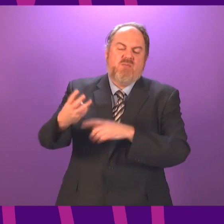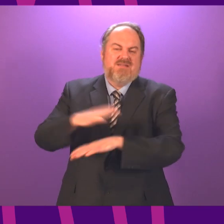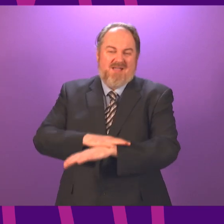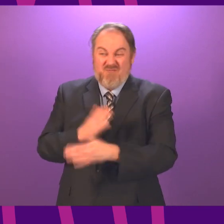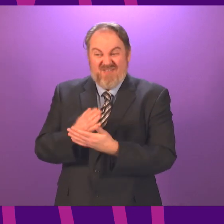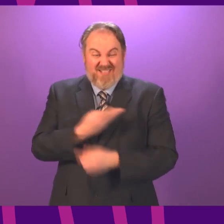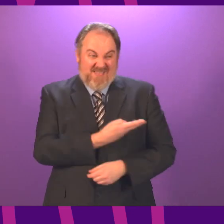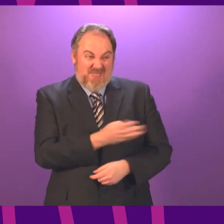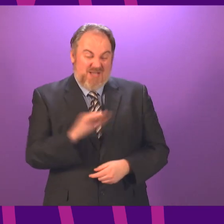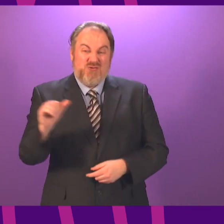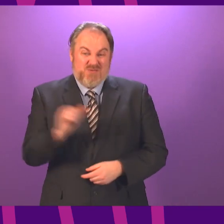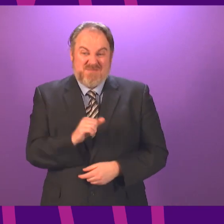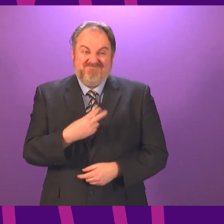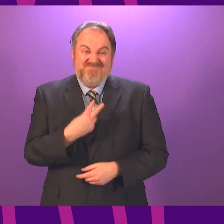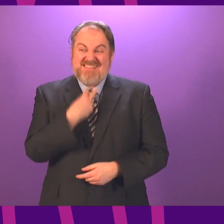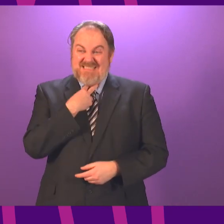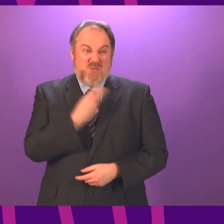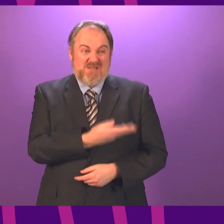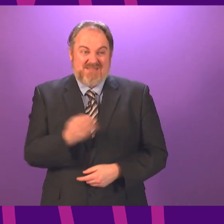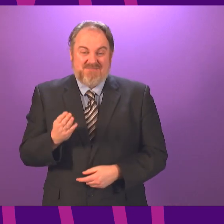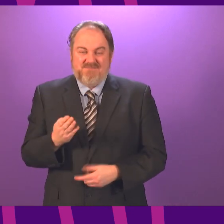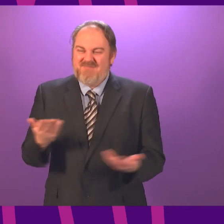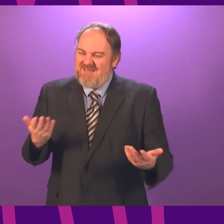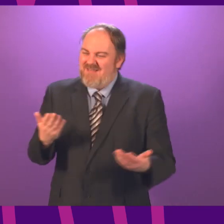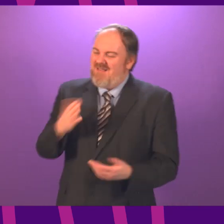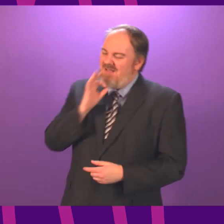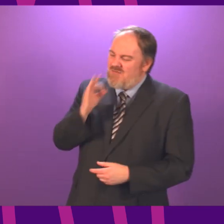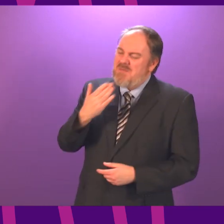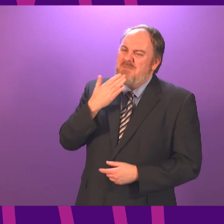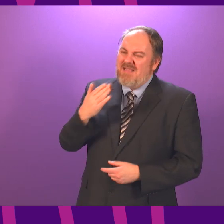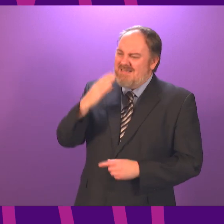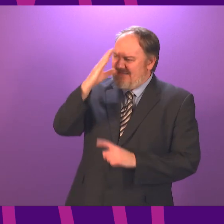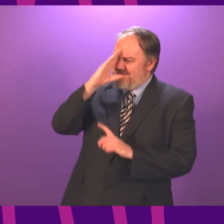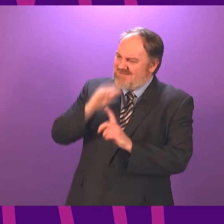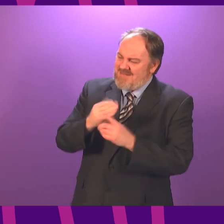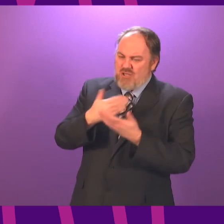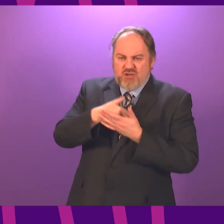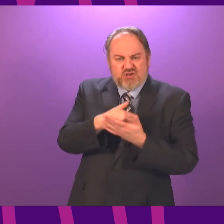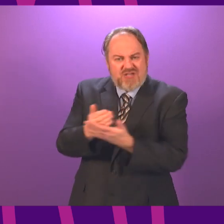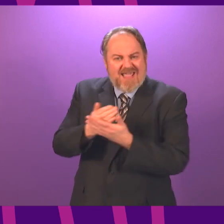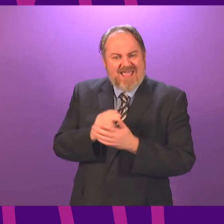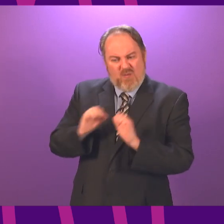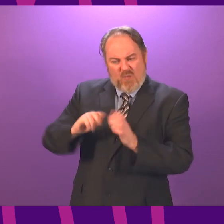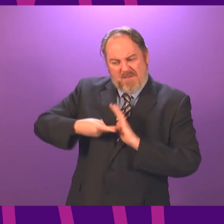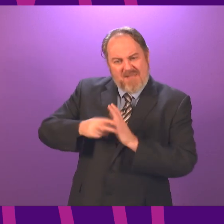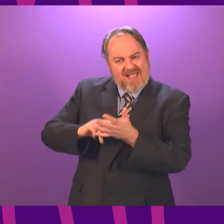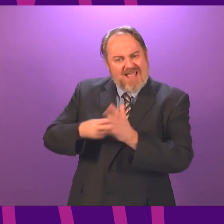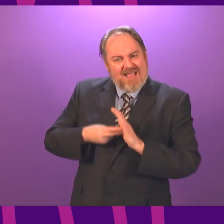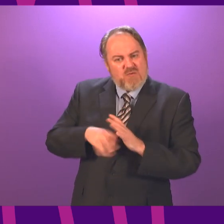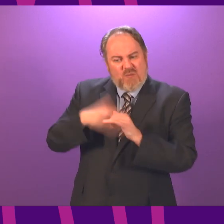Why will the First Minister not let the people of Scotland know the plan to get them fully out of lockdown and back to their lives?